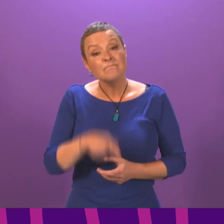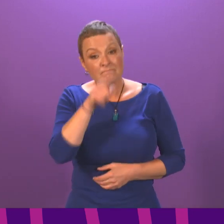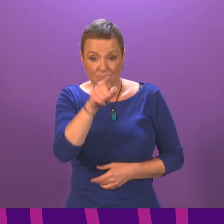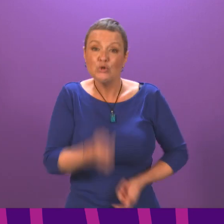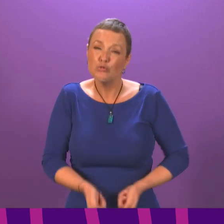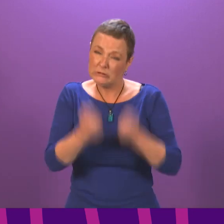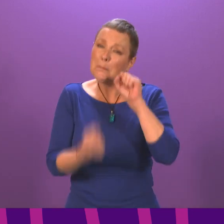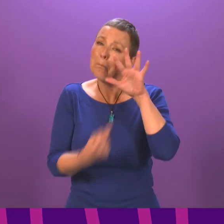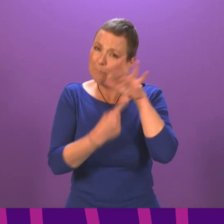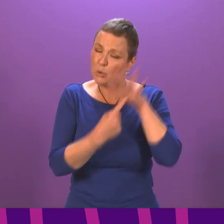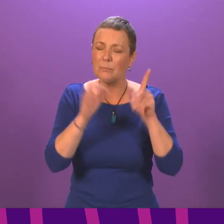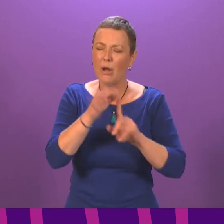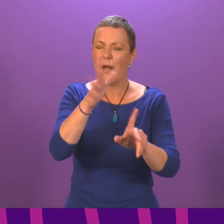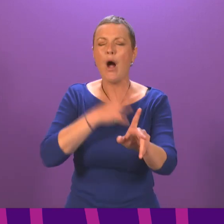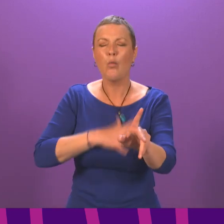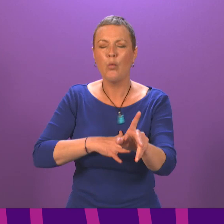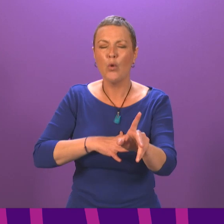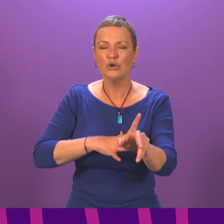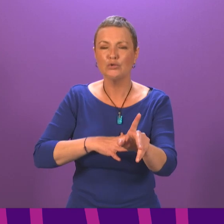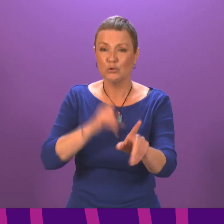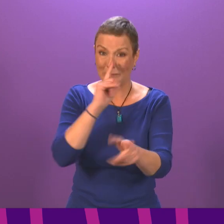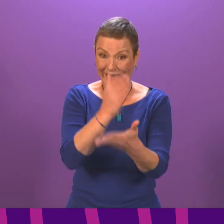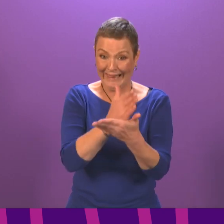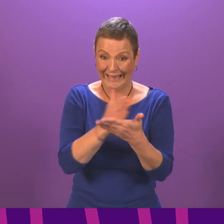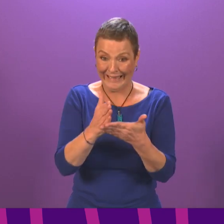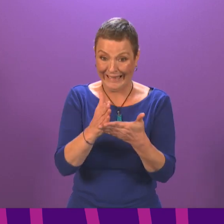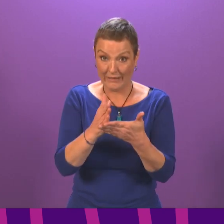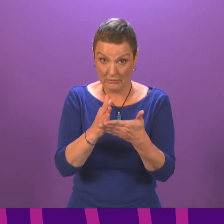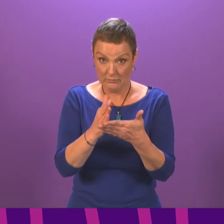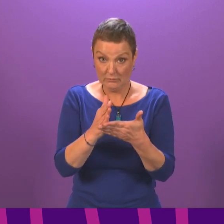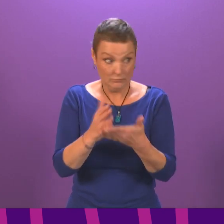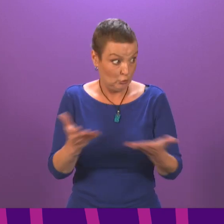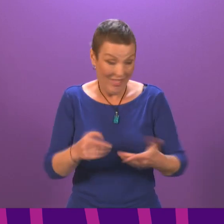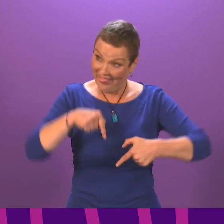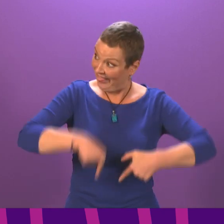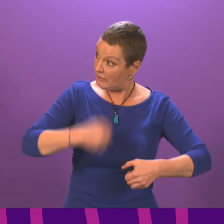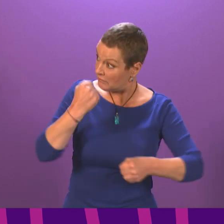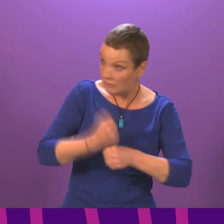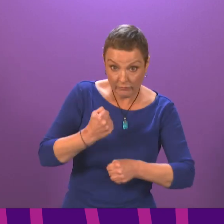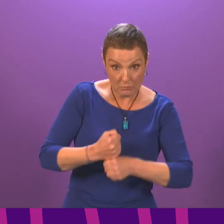question. Before I address that, I make it clear that, just as we have done for the past